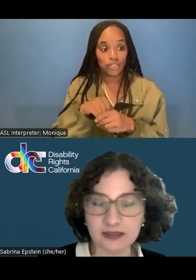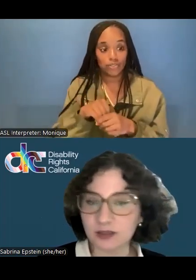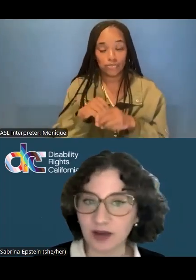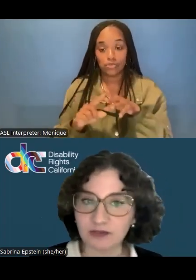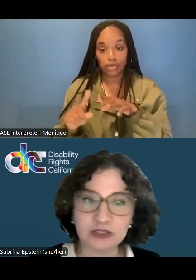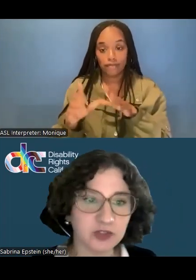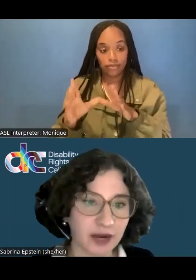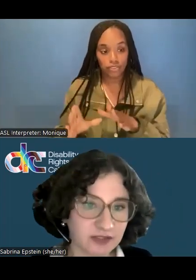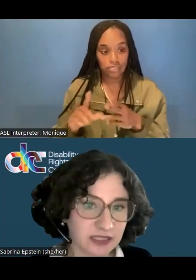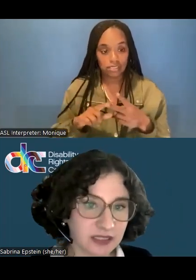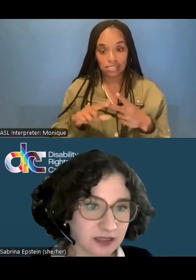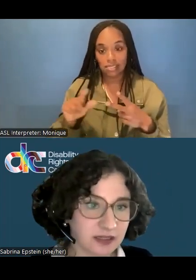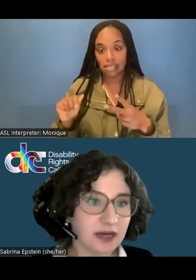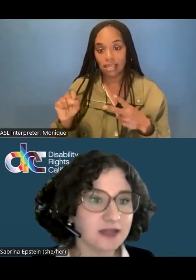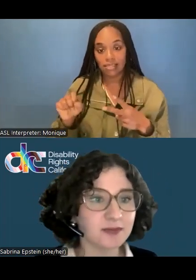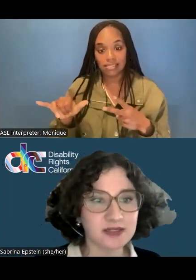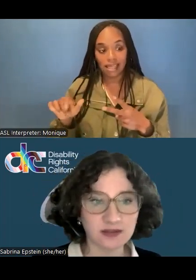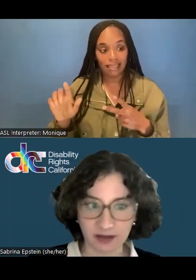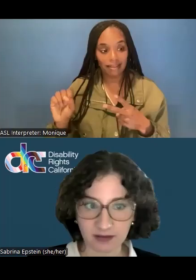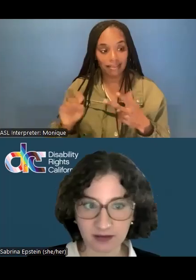and survivors of trafficking and domestic violence,